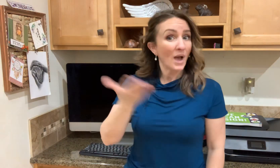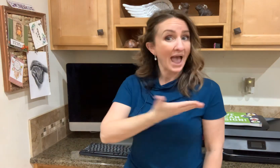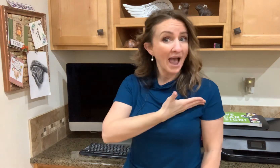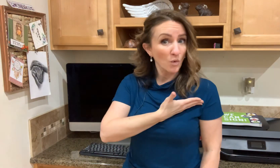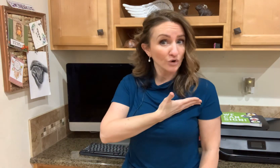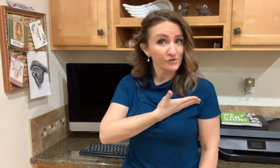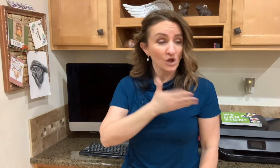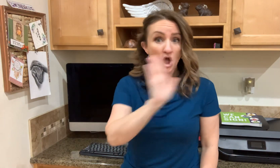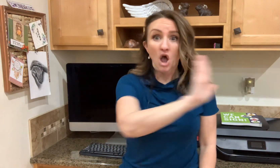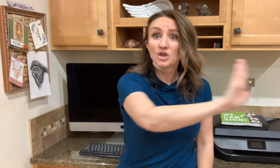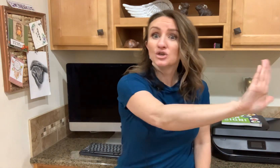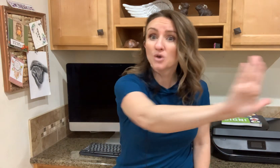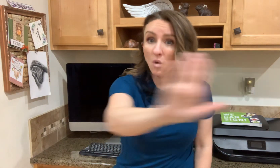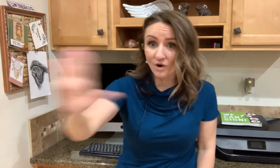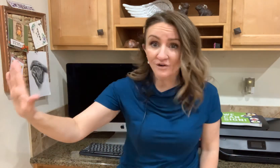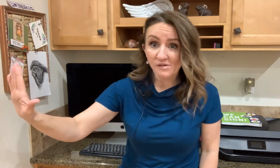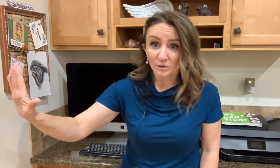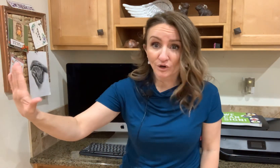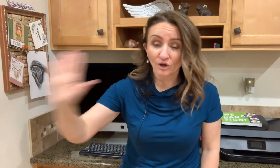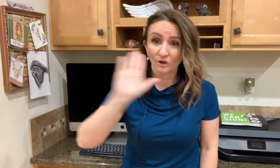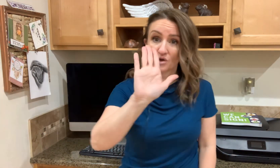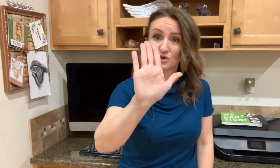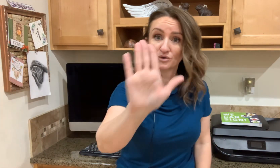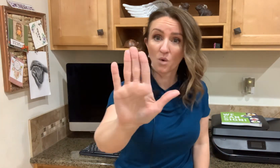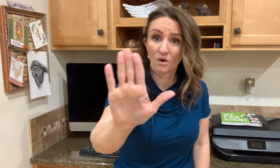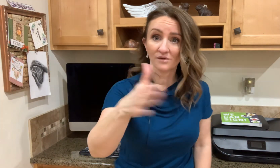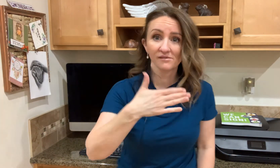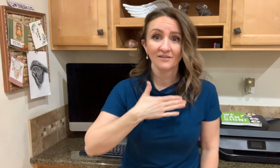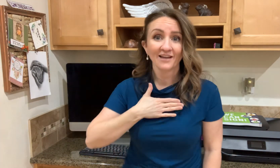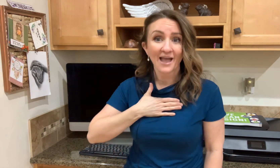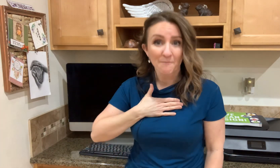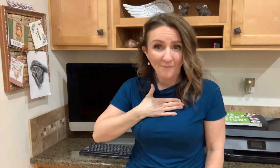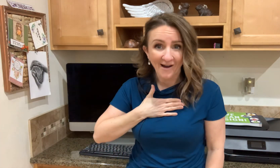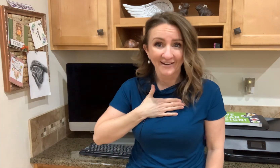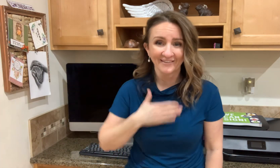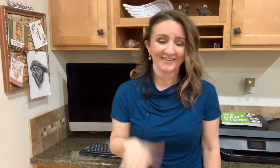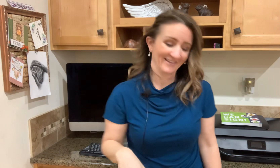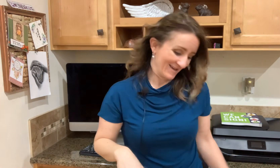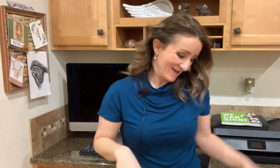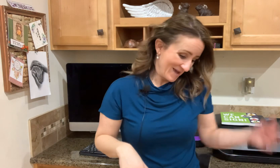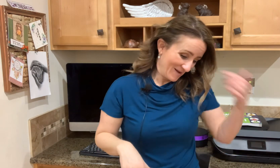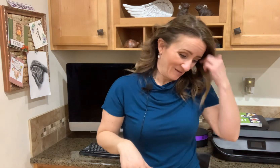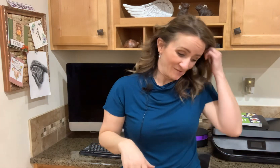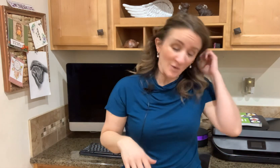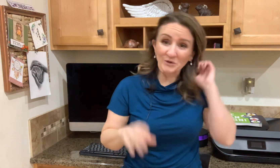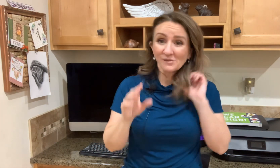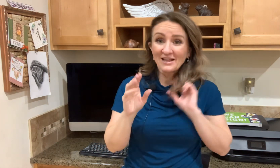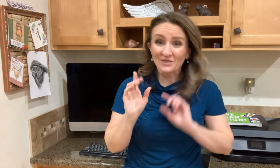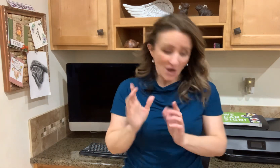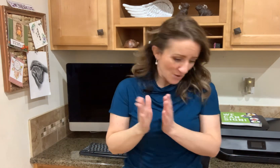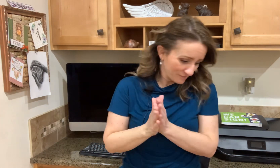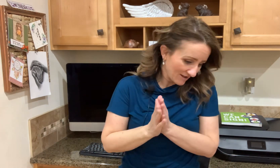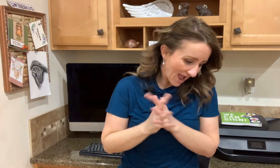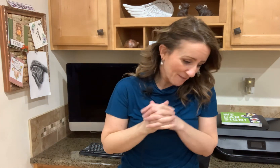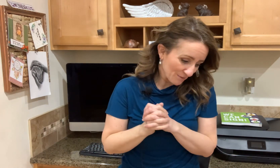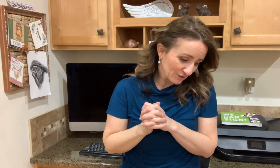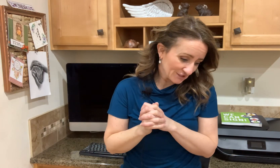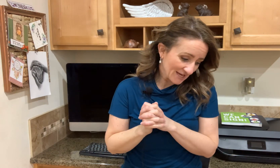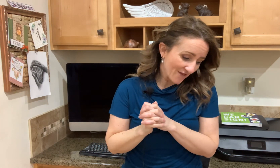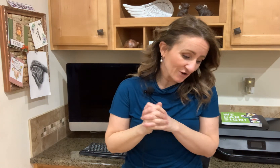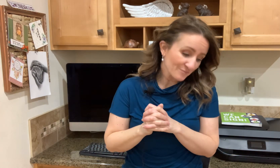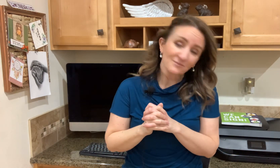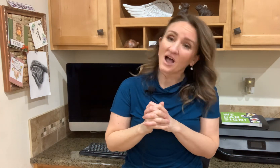"ours", "yours" plural "yours" and "mine". So using those, I'm gonna put together